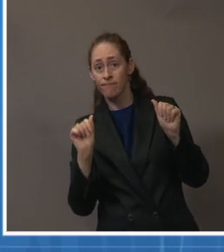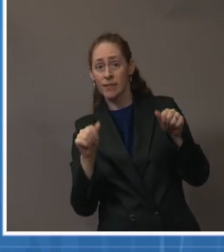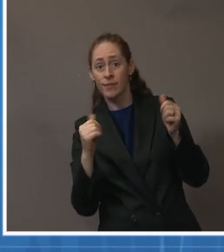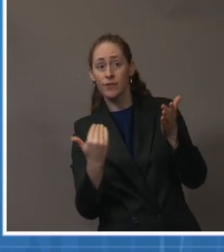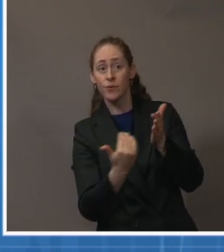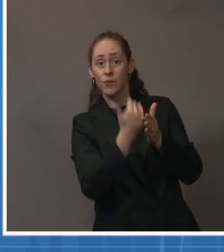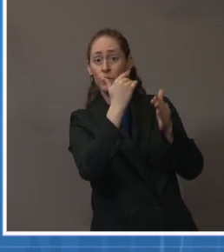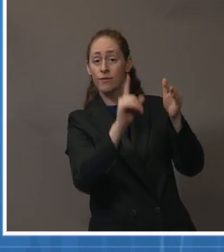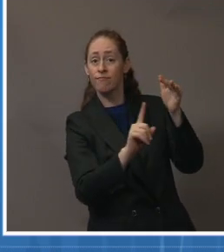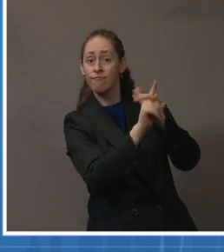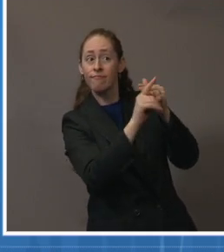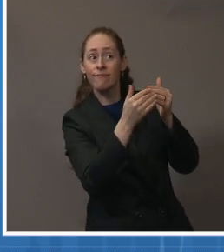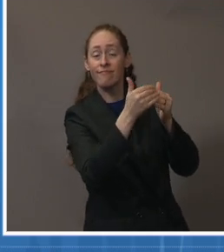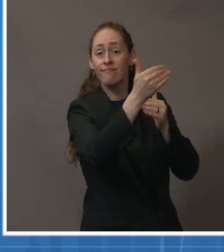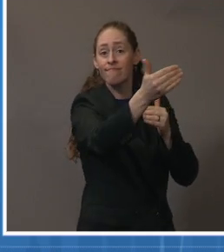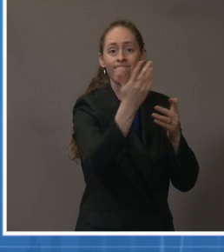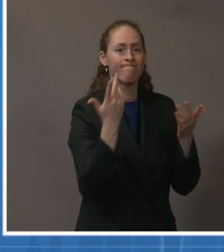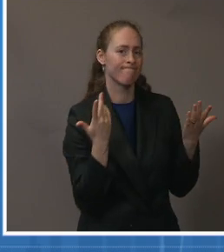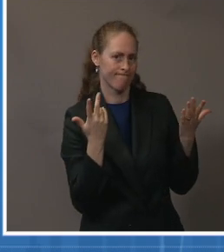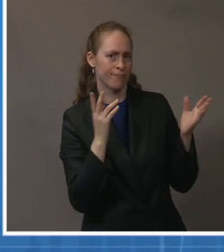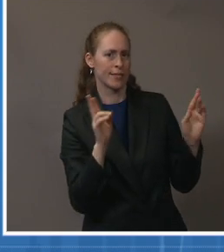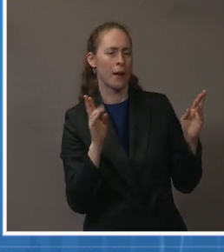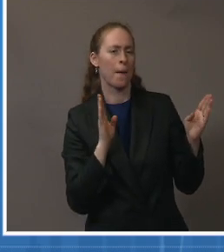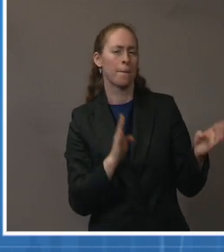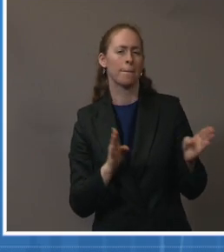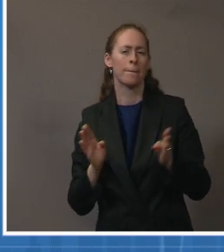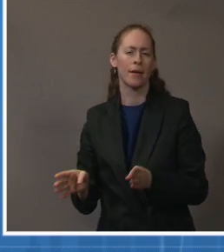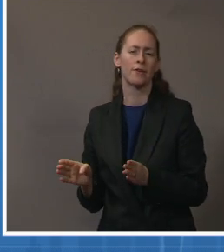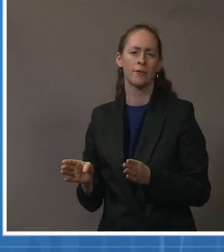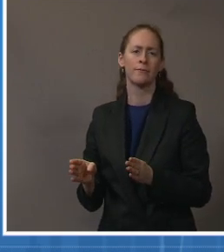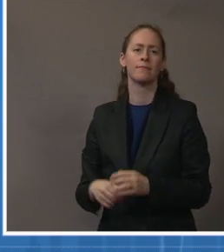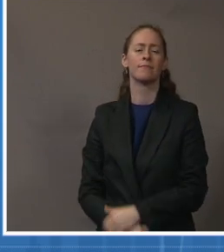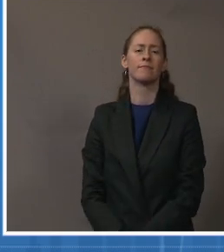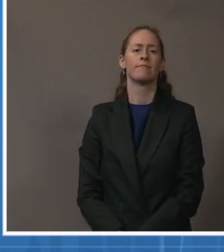Today we're outlining our framework for sharing with the world the first 25 million doses.